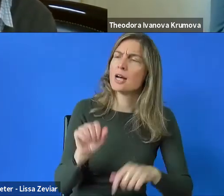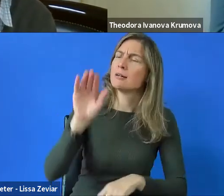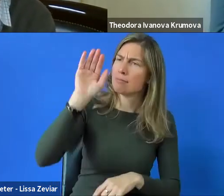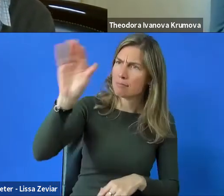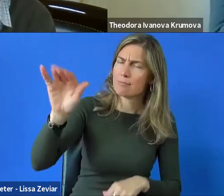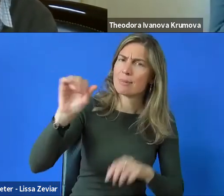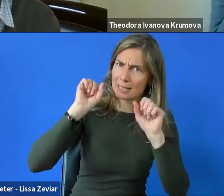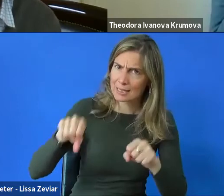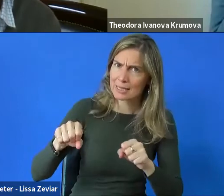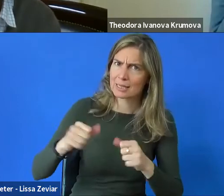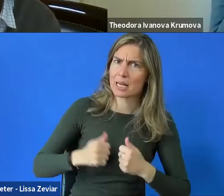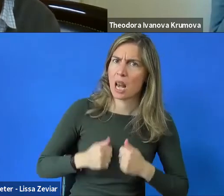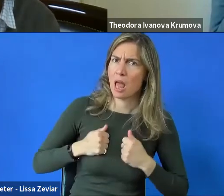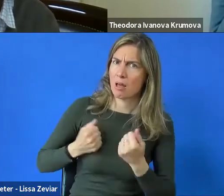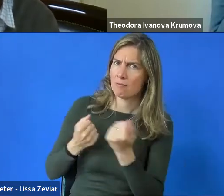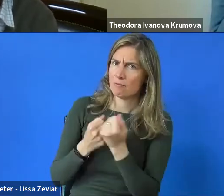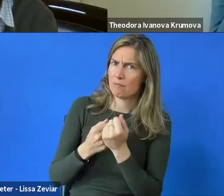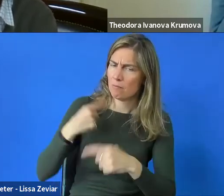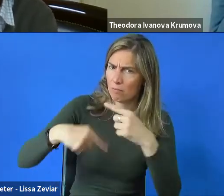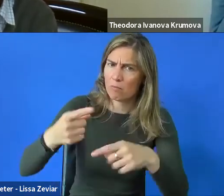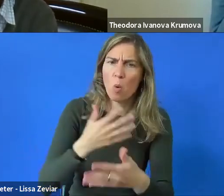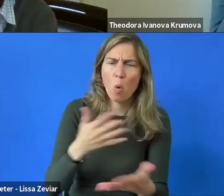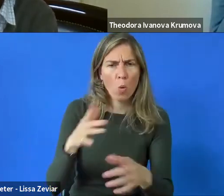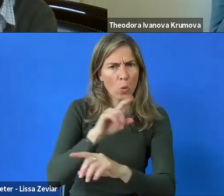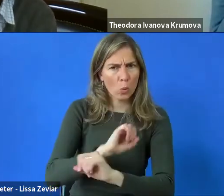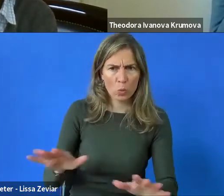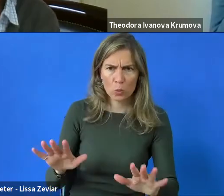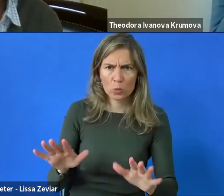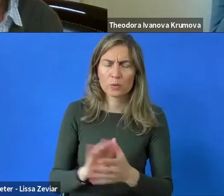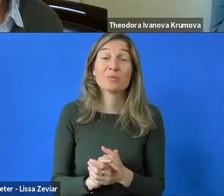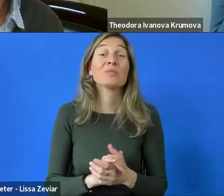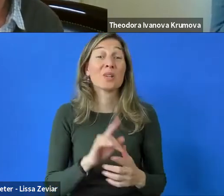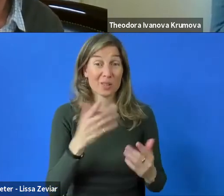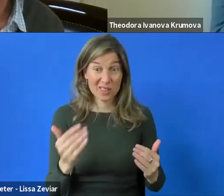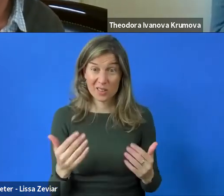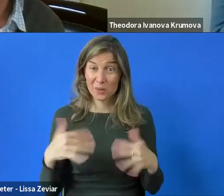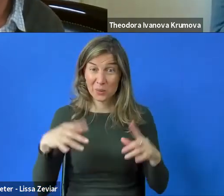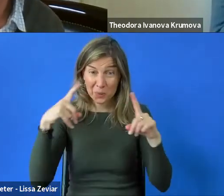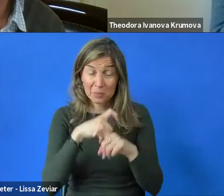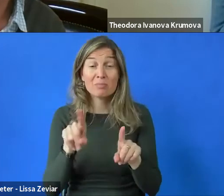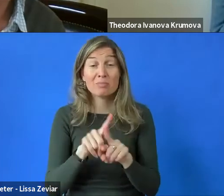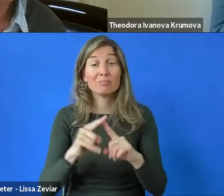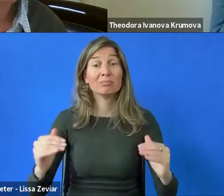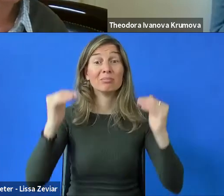So this is a complicated case, and it was submitted to the European Court of Human Rights regional body,